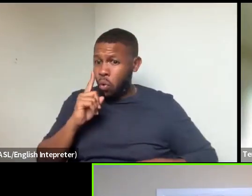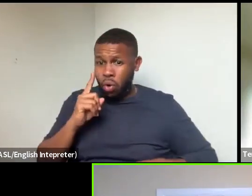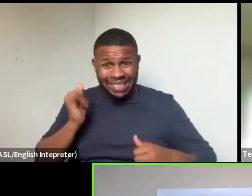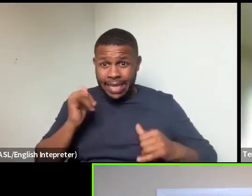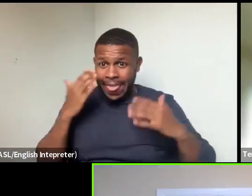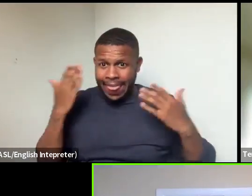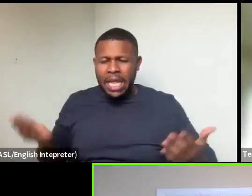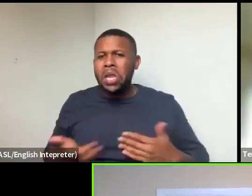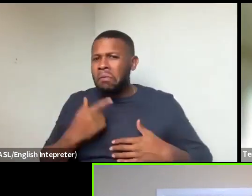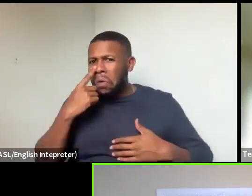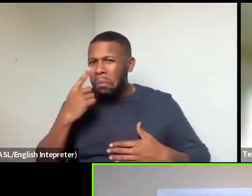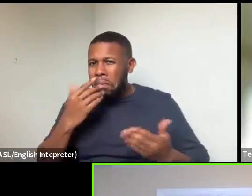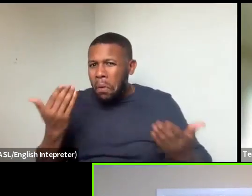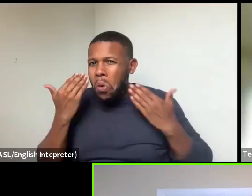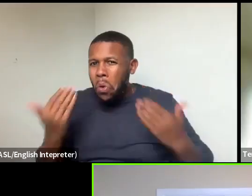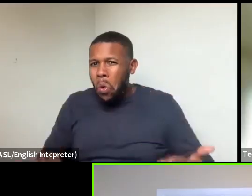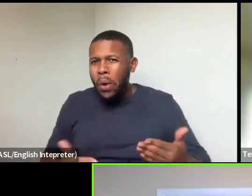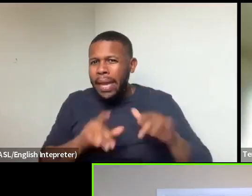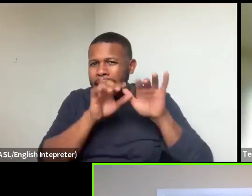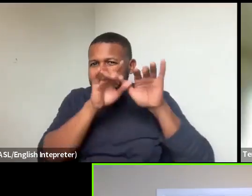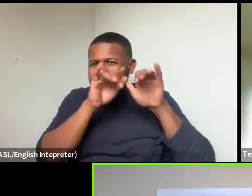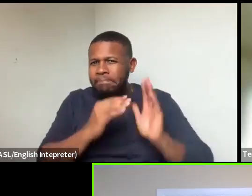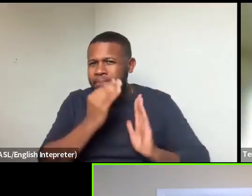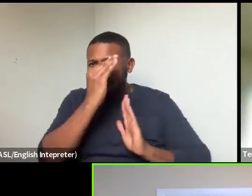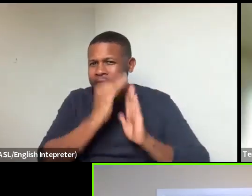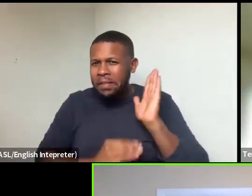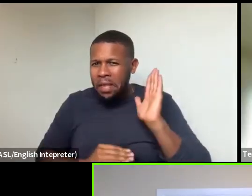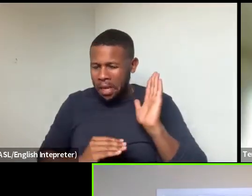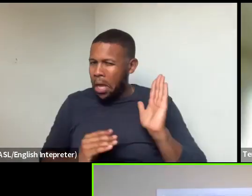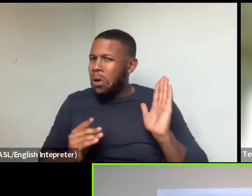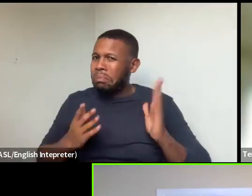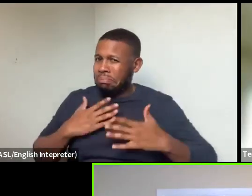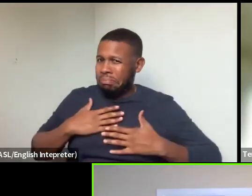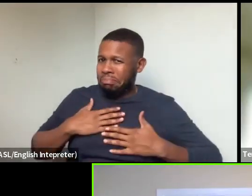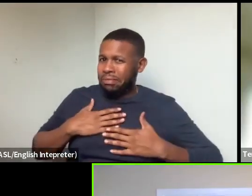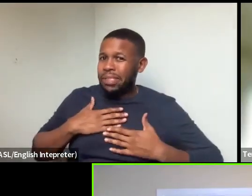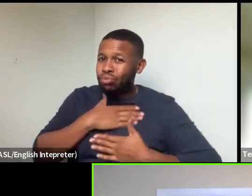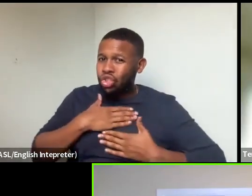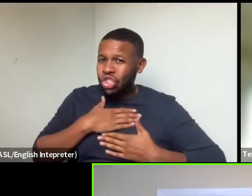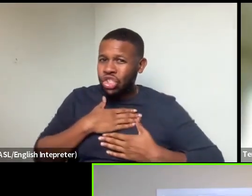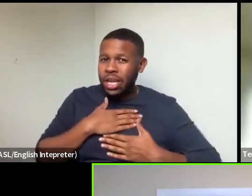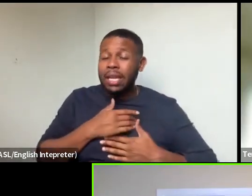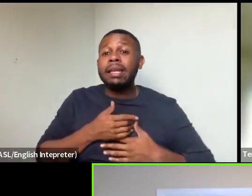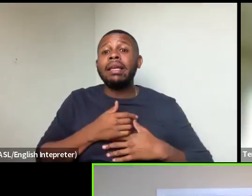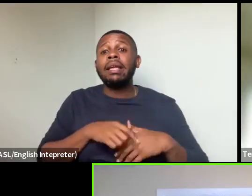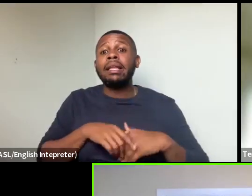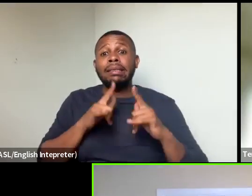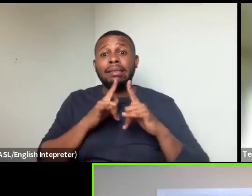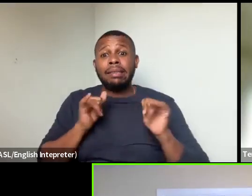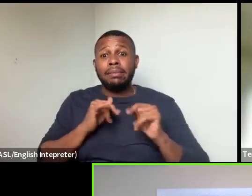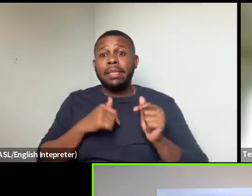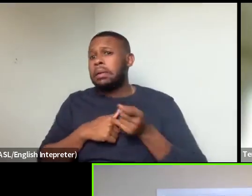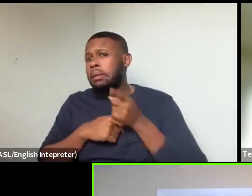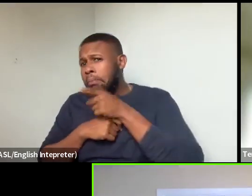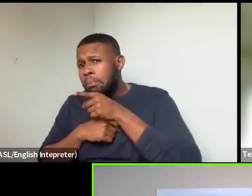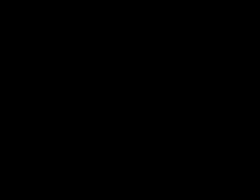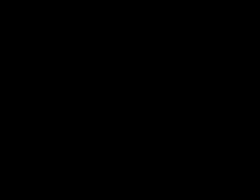these two the public. Debbie, I see you. No comments from you? We will bring up the poll, the